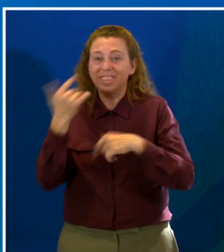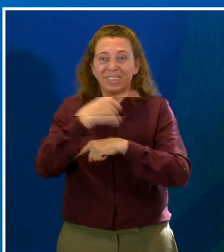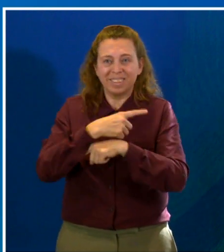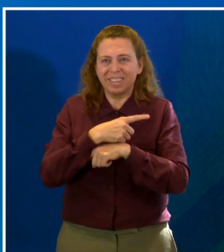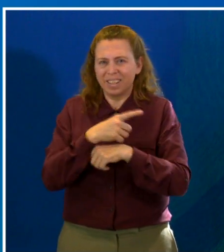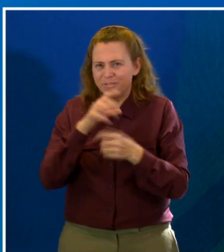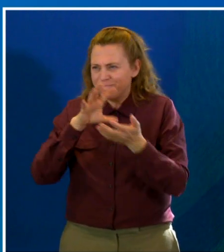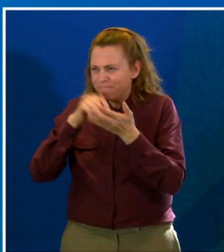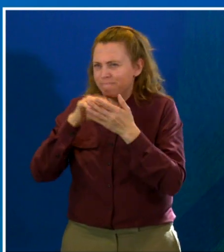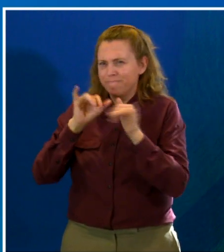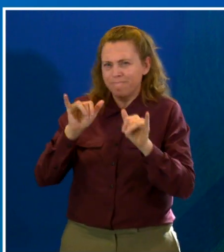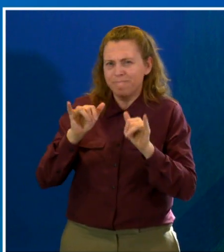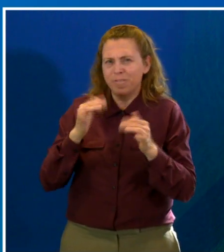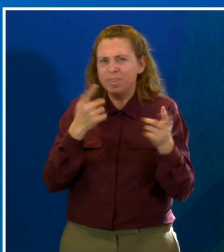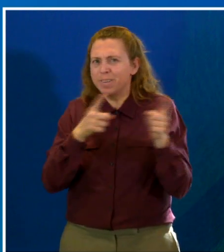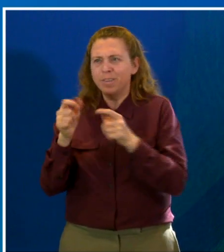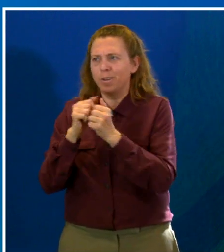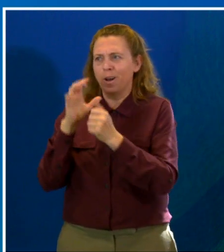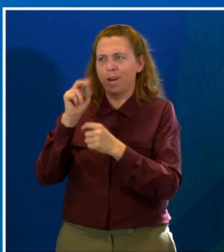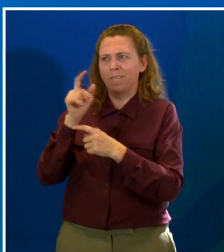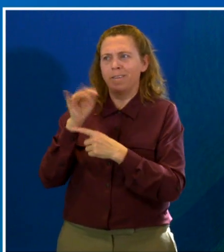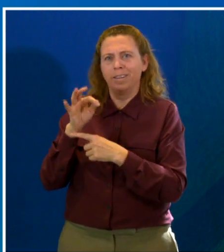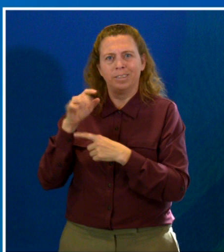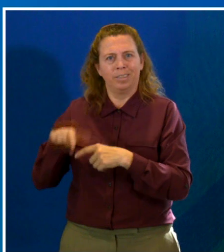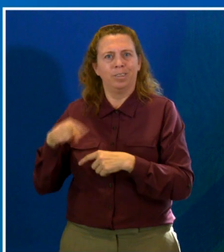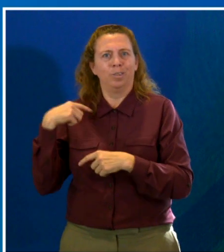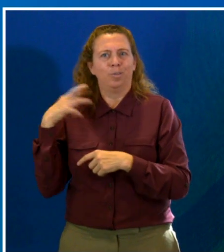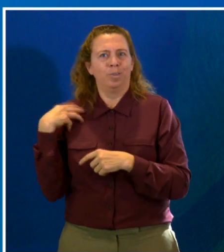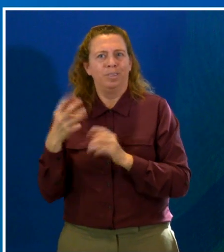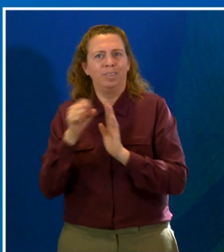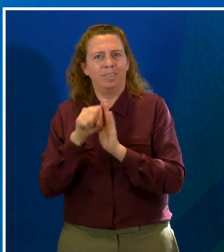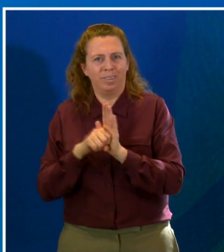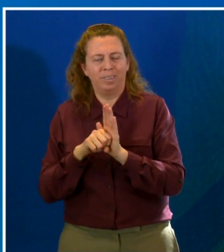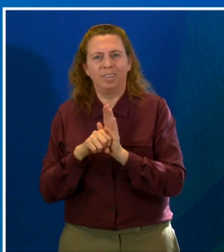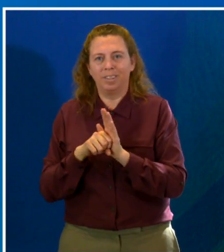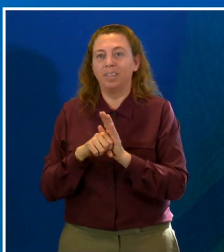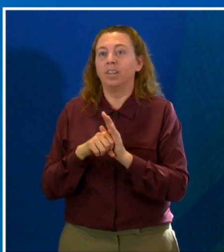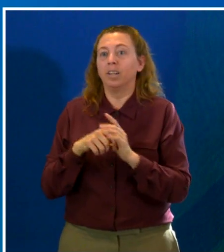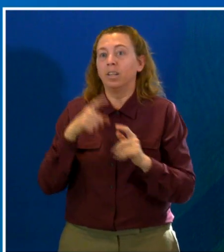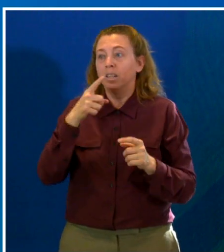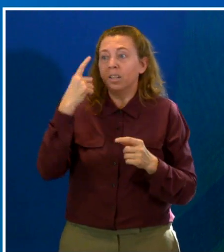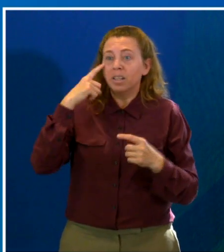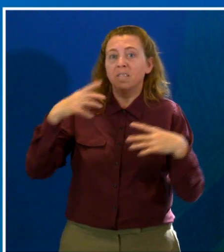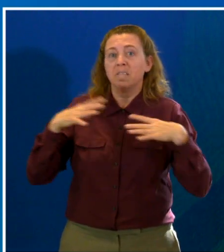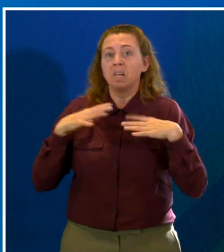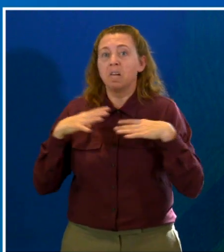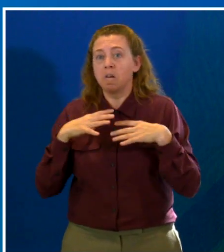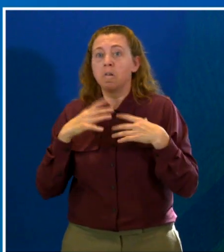If you're planning on spending the April holidays or spring break with friends or family from another household.